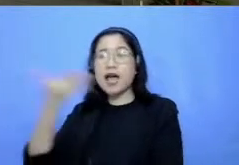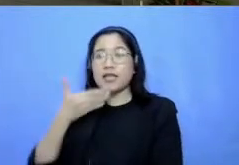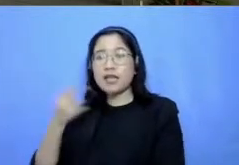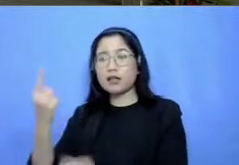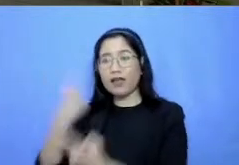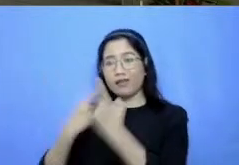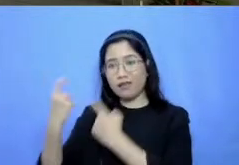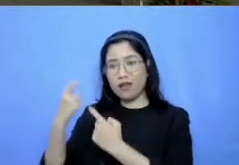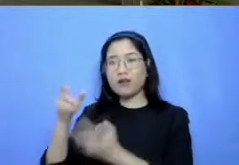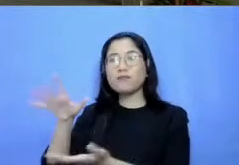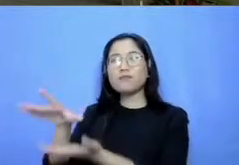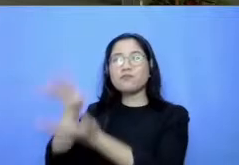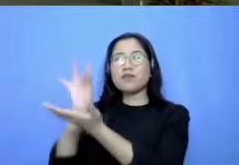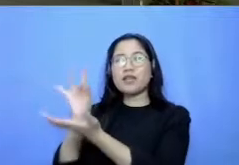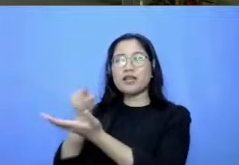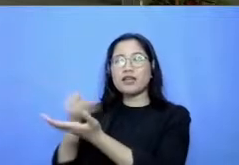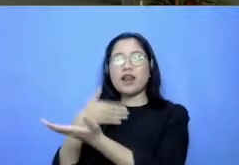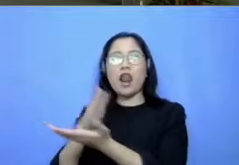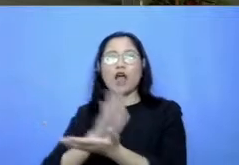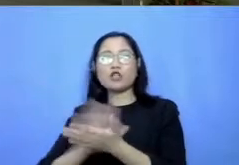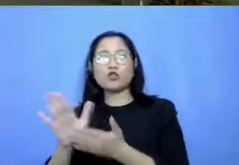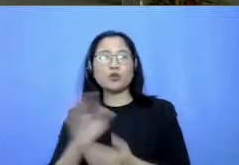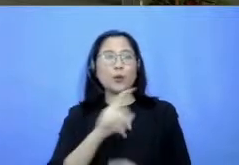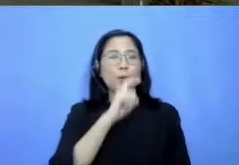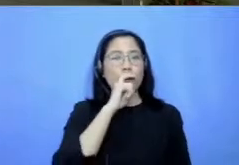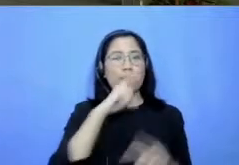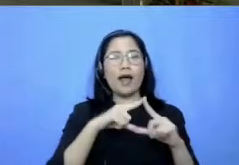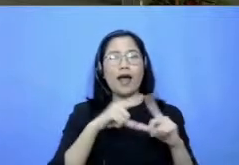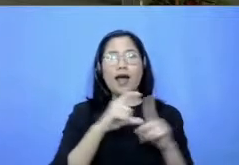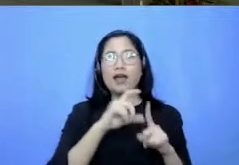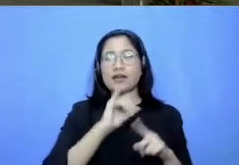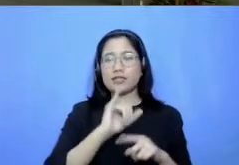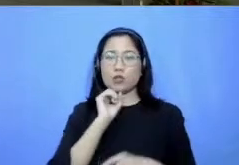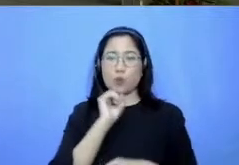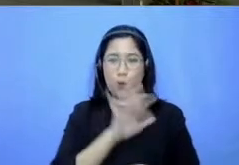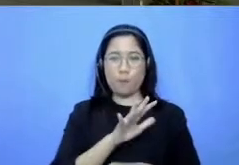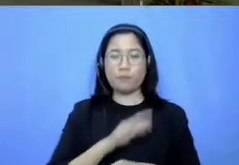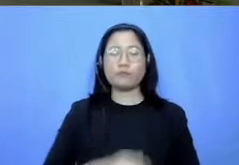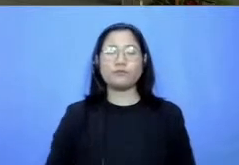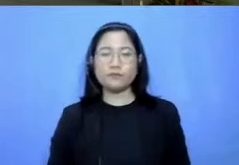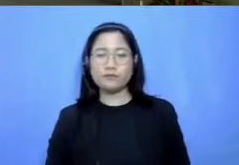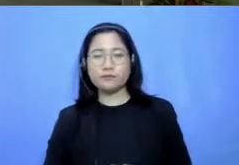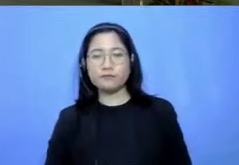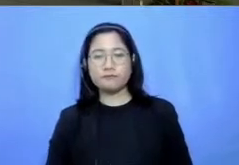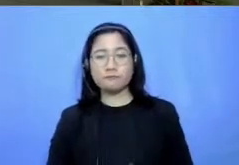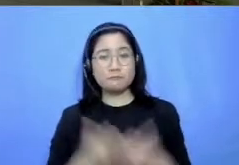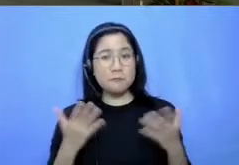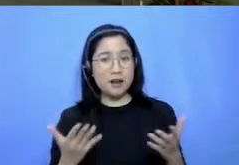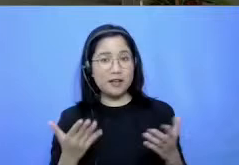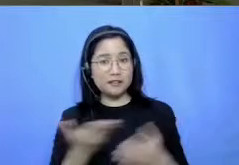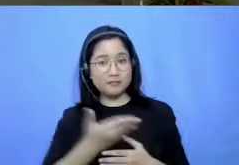to be answered directly by the father present like Okay how are we ready to learn Now I